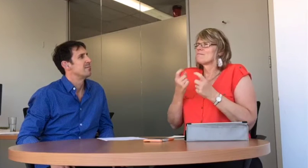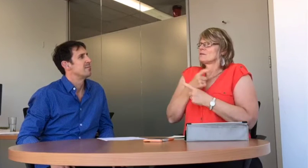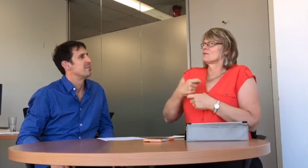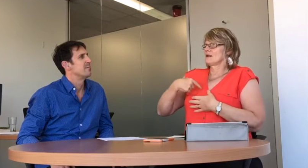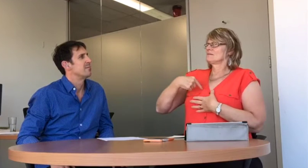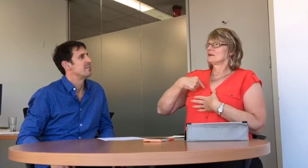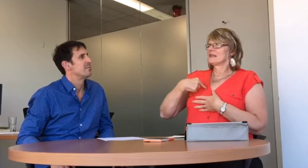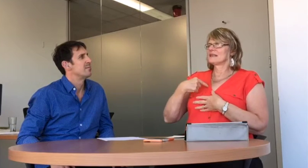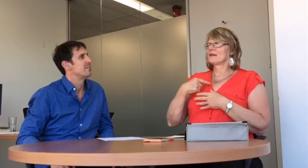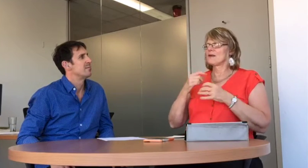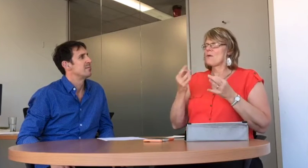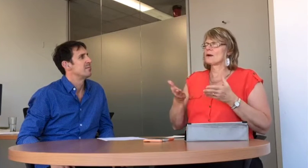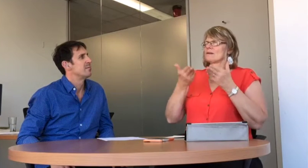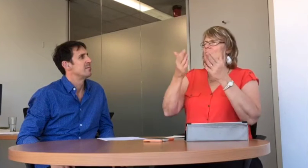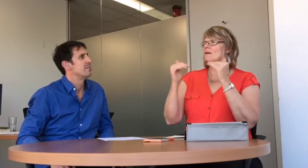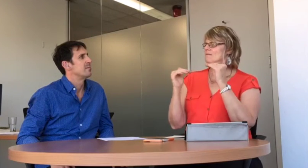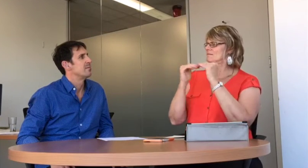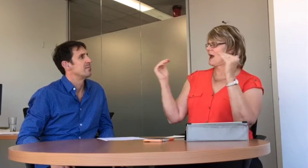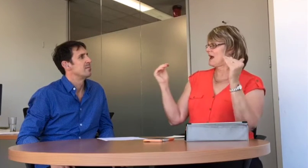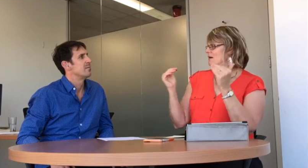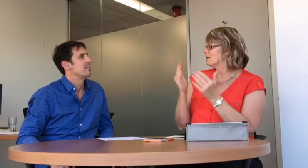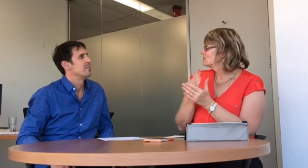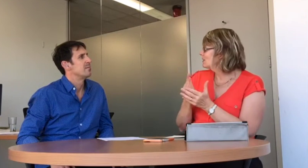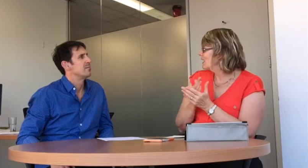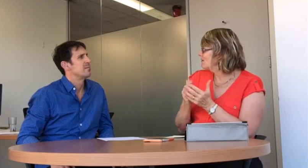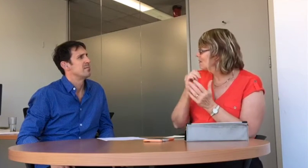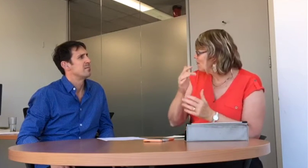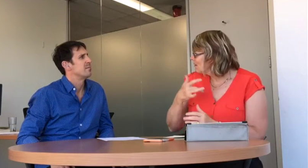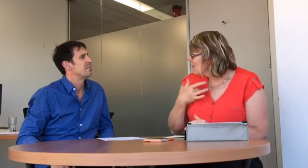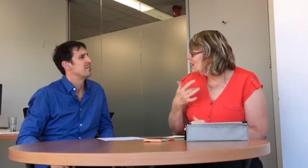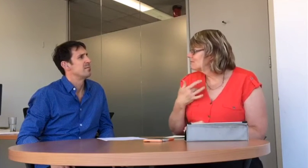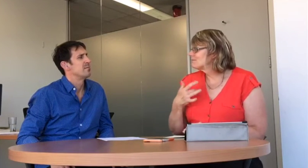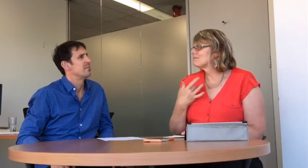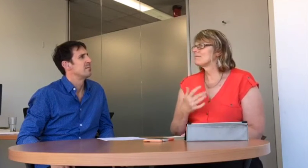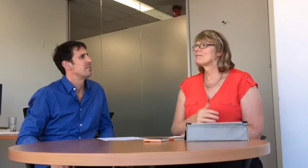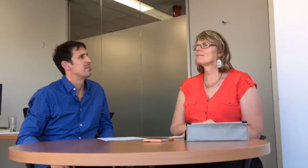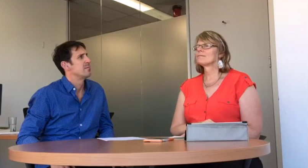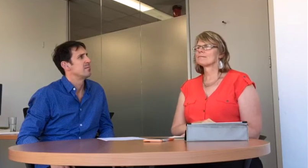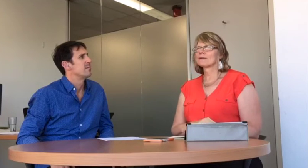And I don't know, it really frustrates me that deaf-blind people are not afforded that equality.